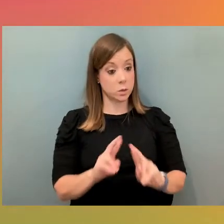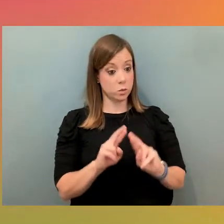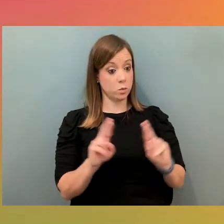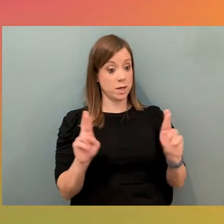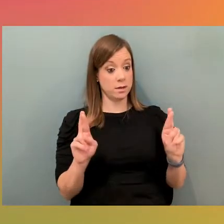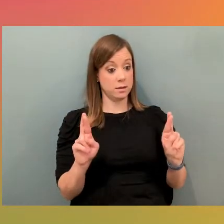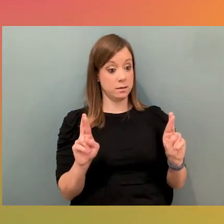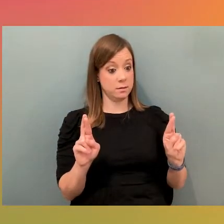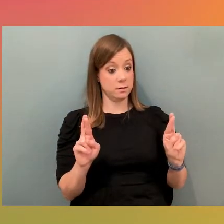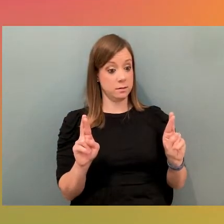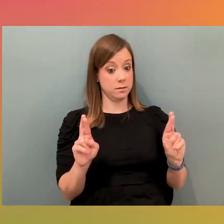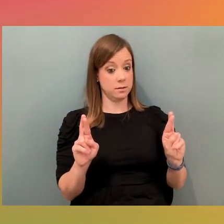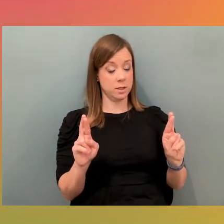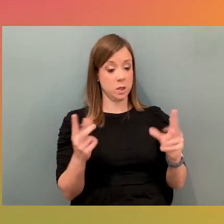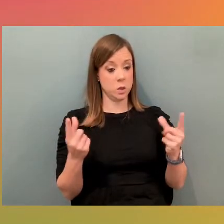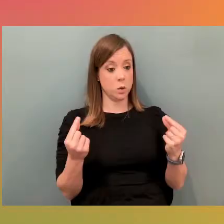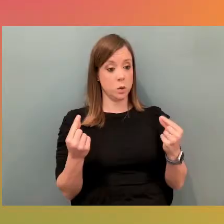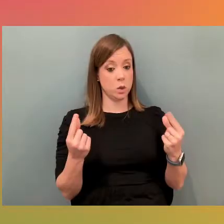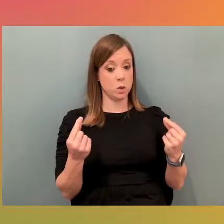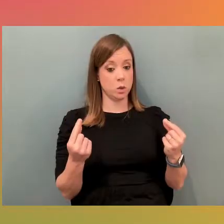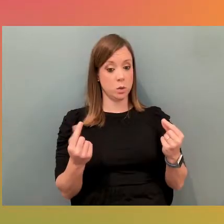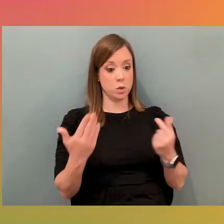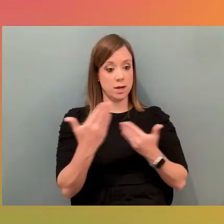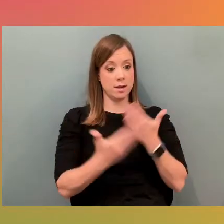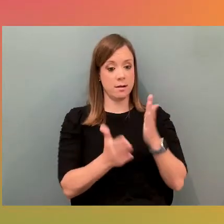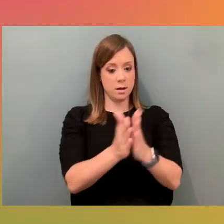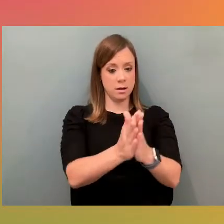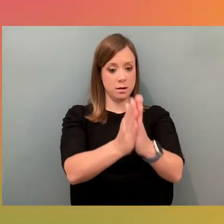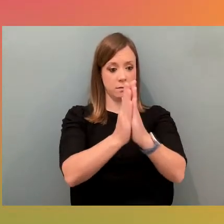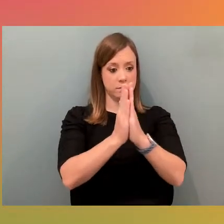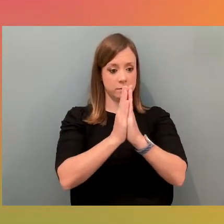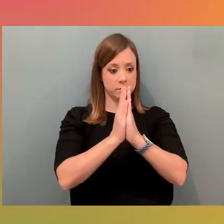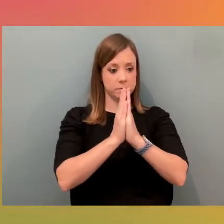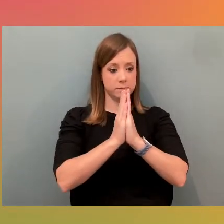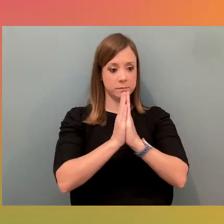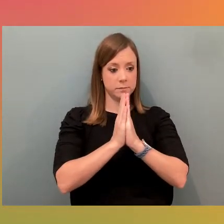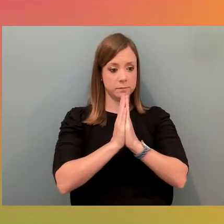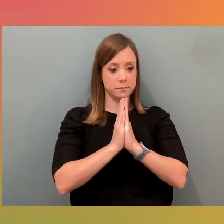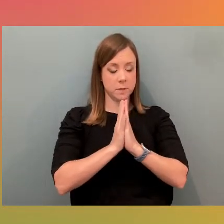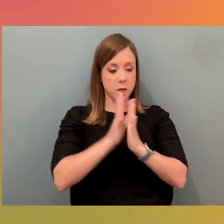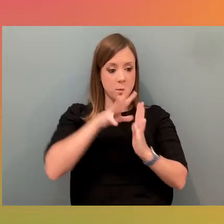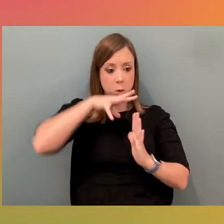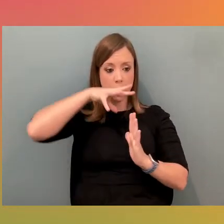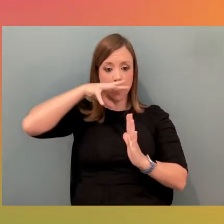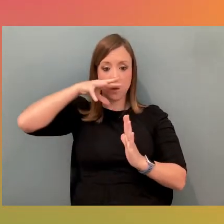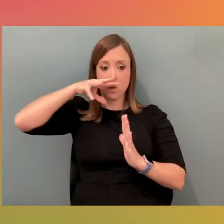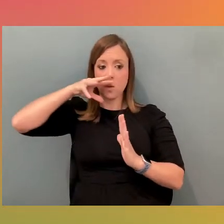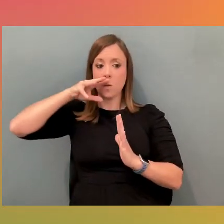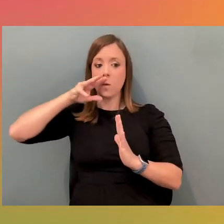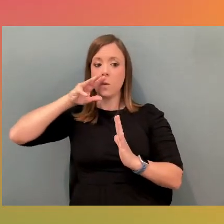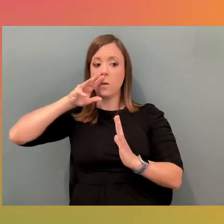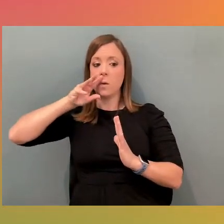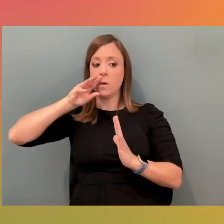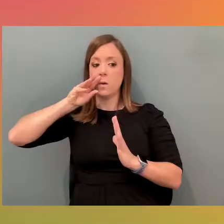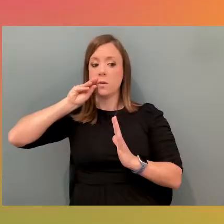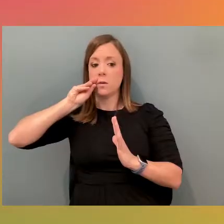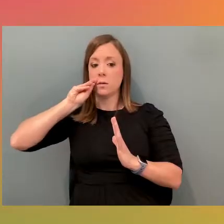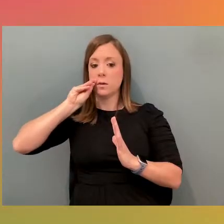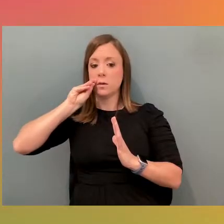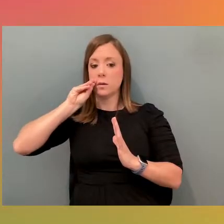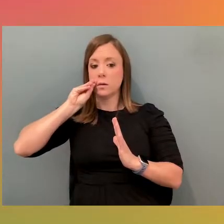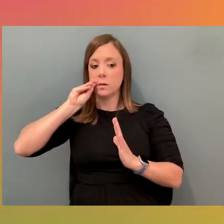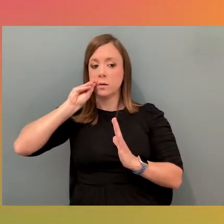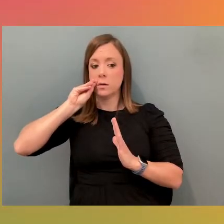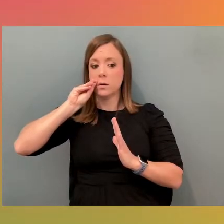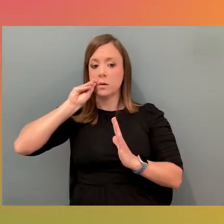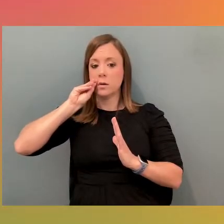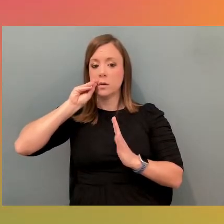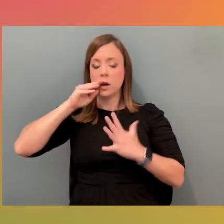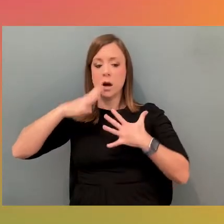AND THEN WHEN YOU ARE READY,